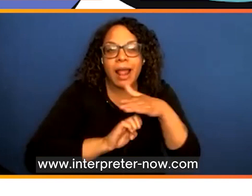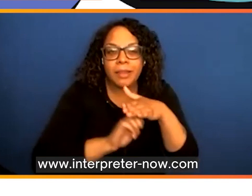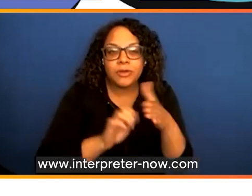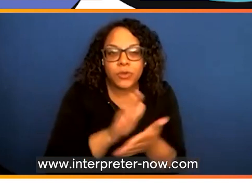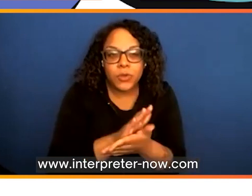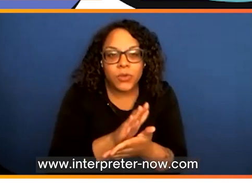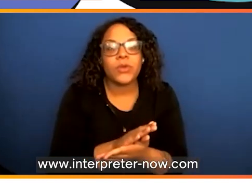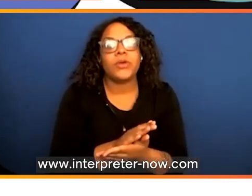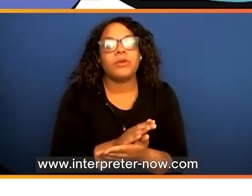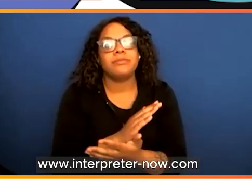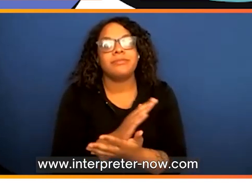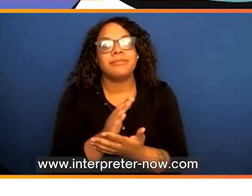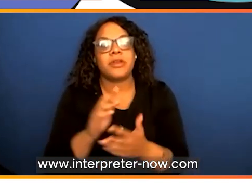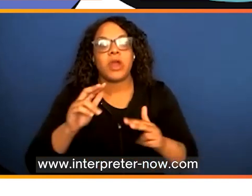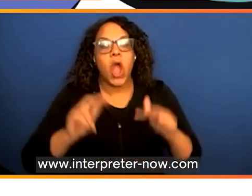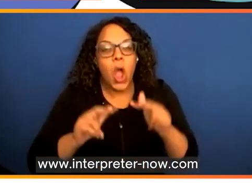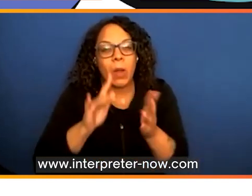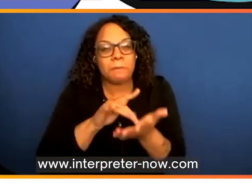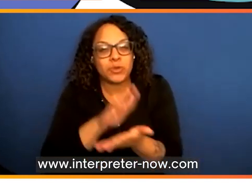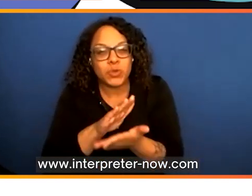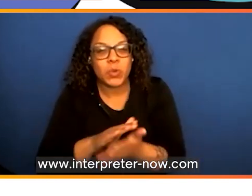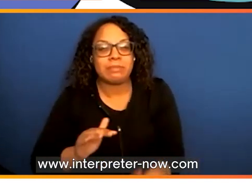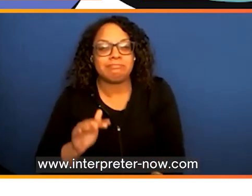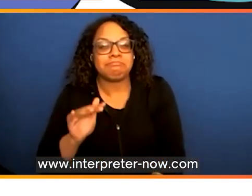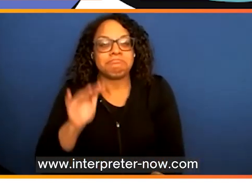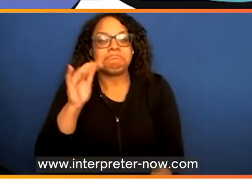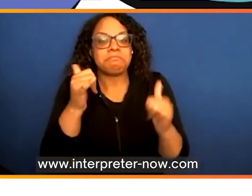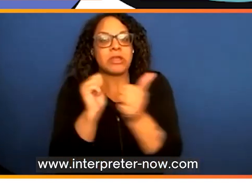school, until I got through my awkward stage in middle school and played sports. So I've